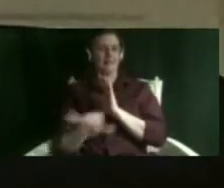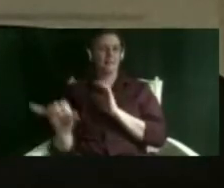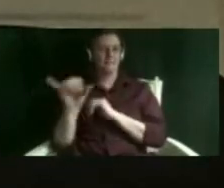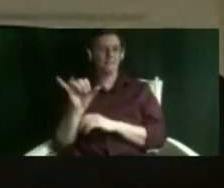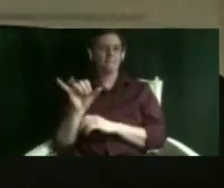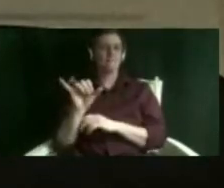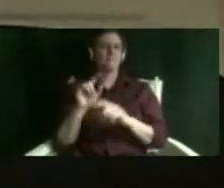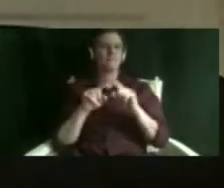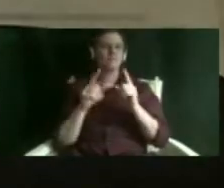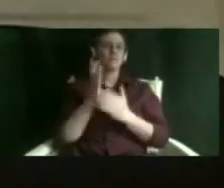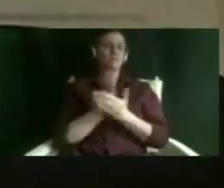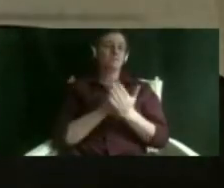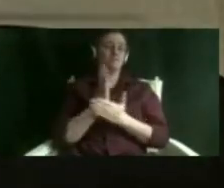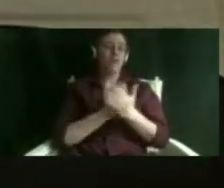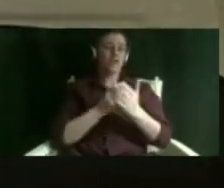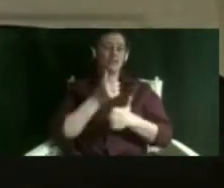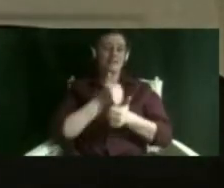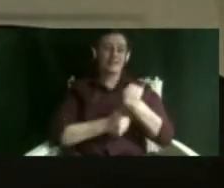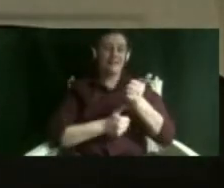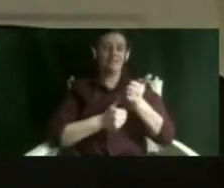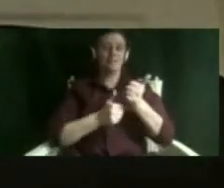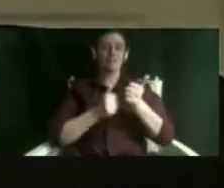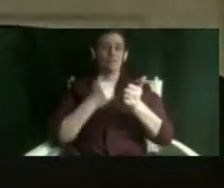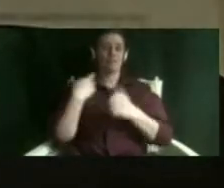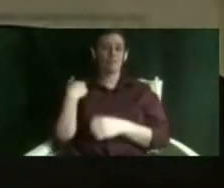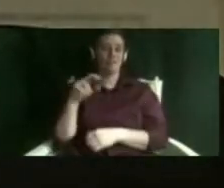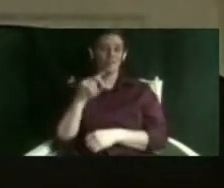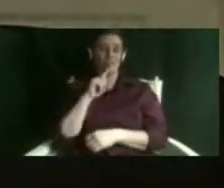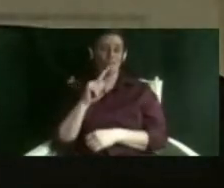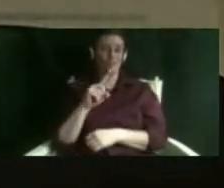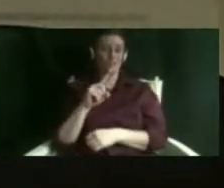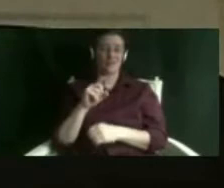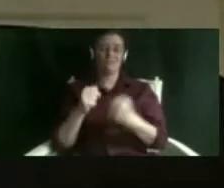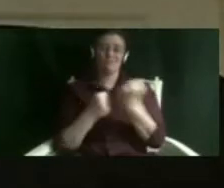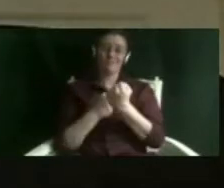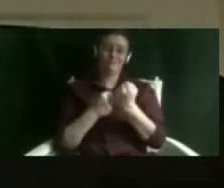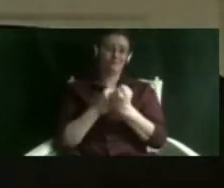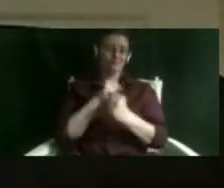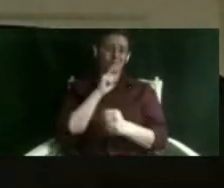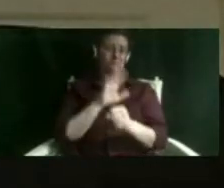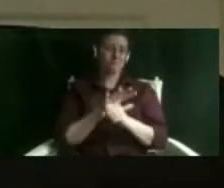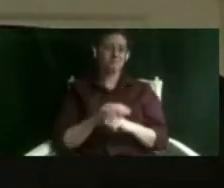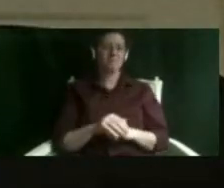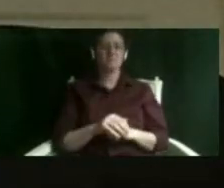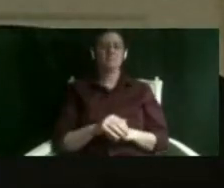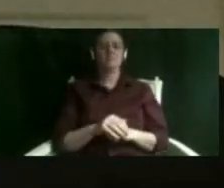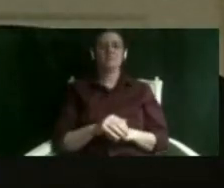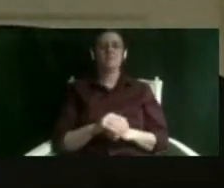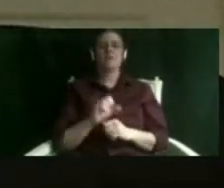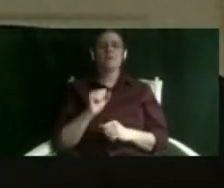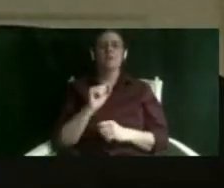single religion that are really really affirming so you know if the specific religious community